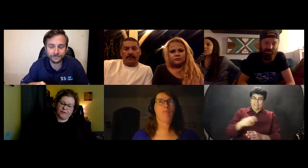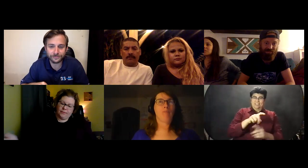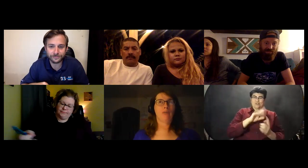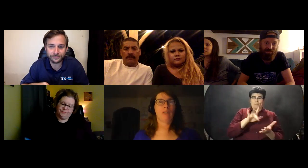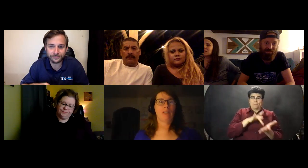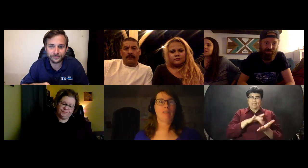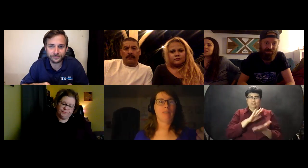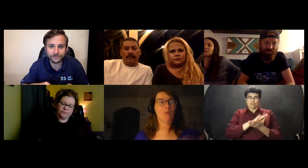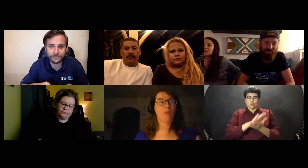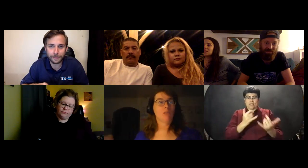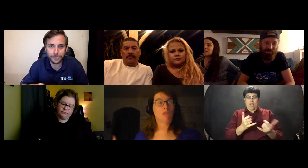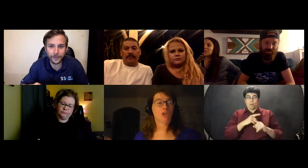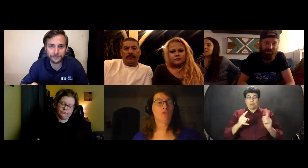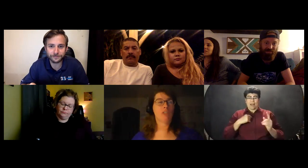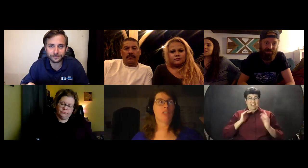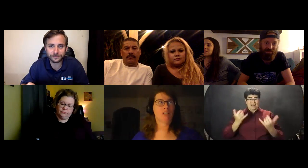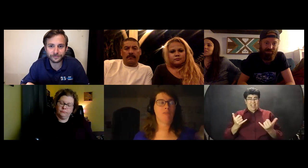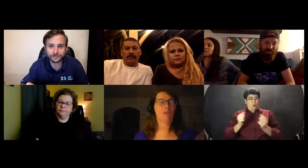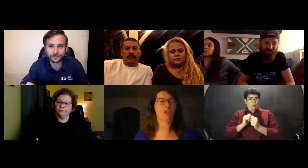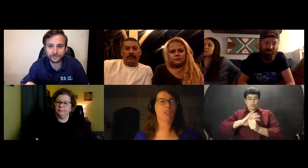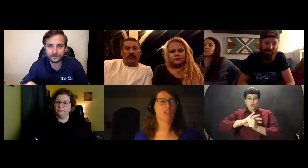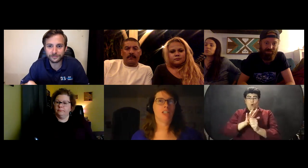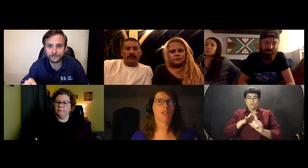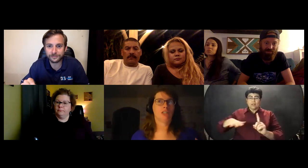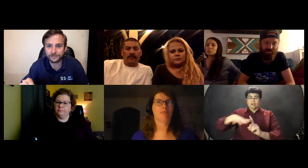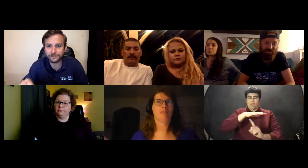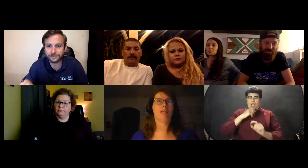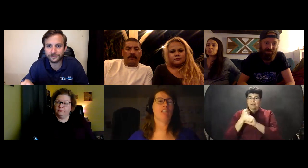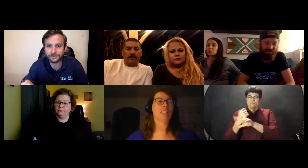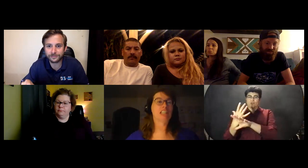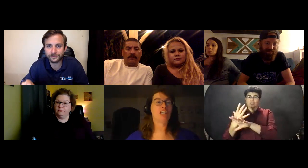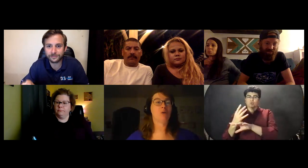with the environment we're in with covid and virtual education everything's here